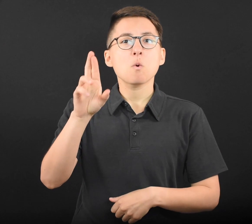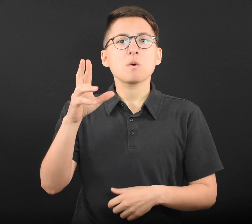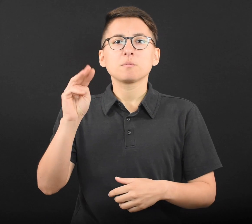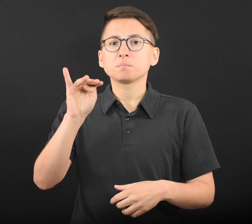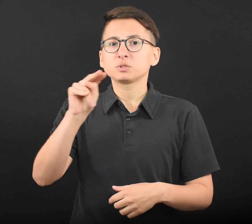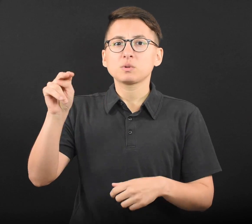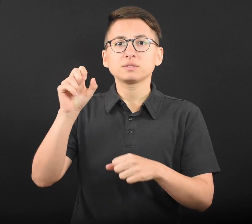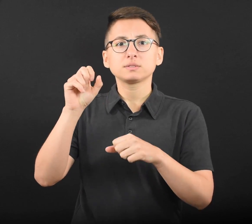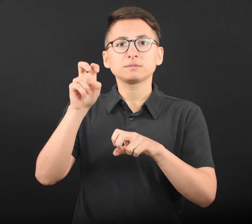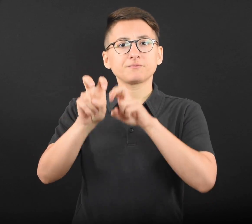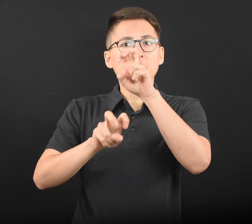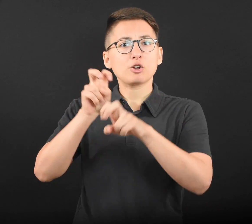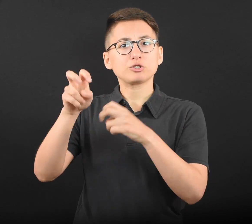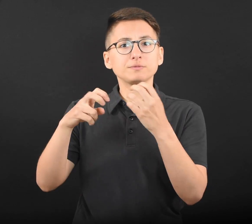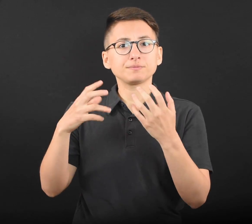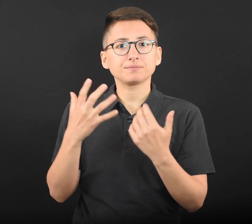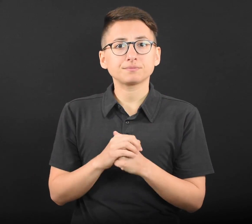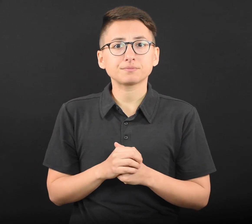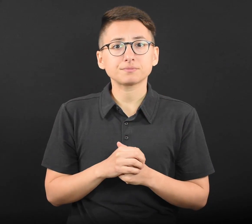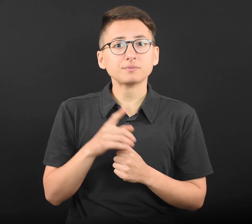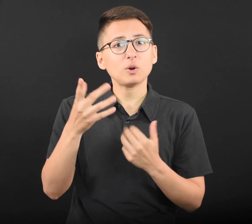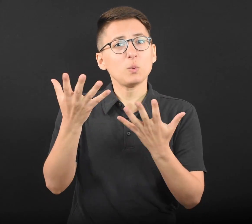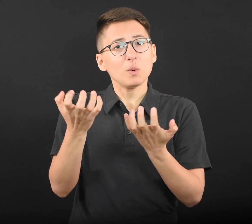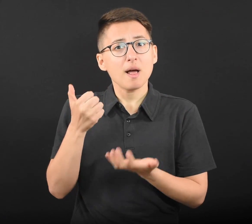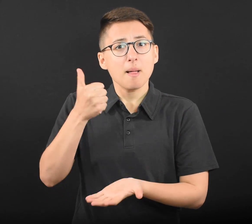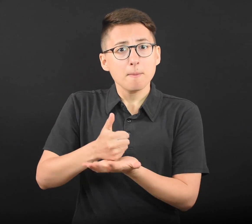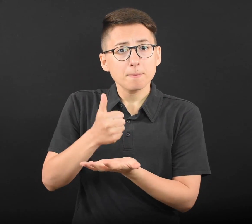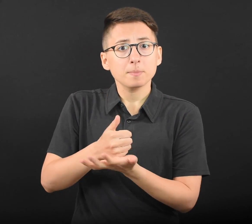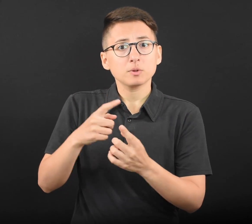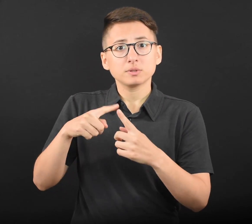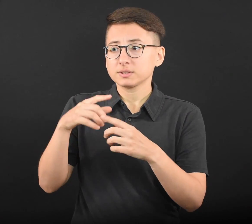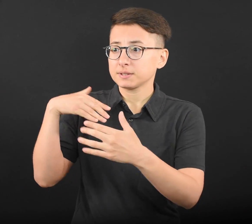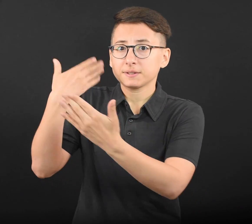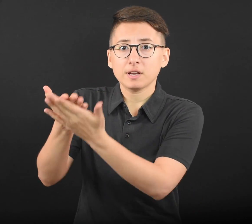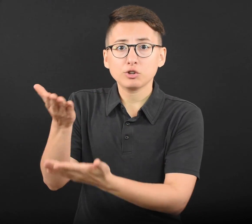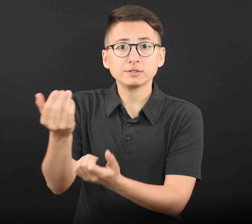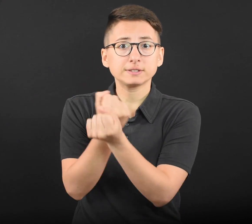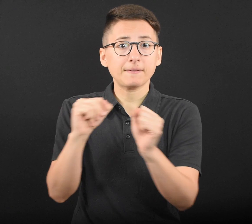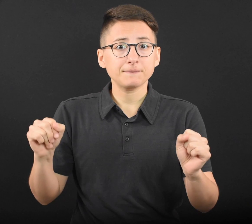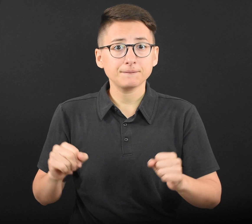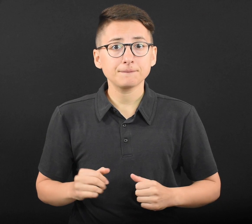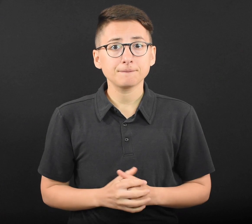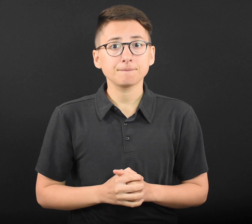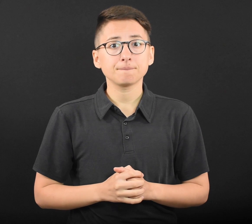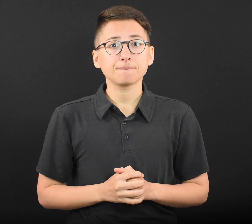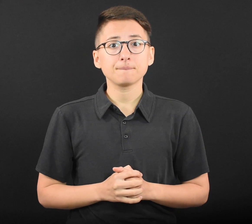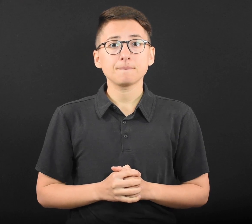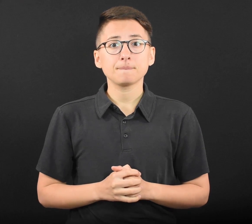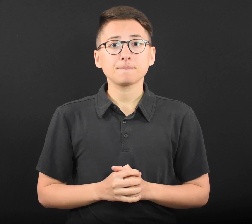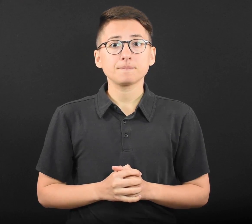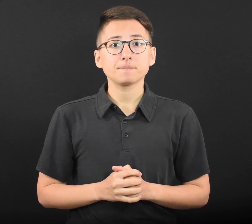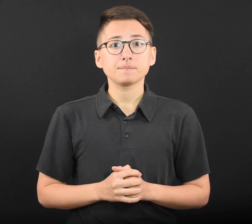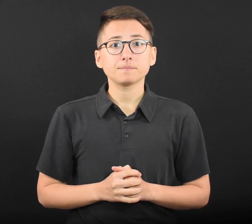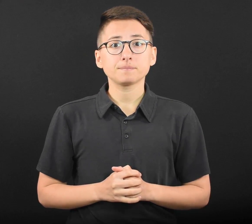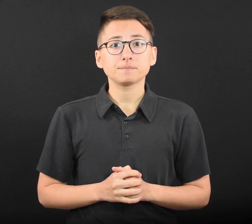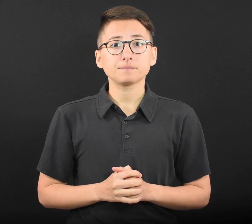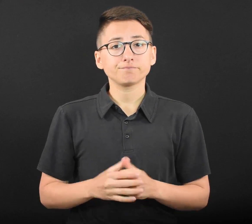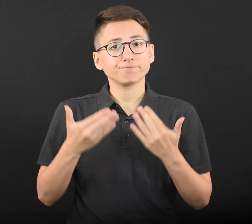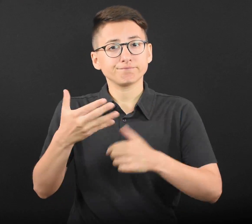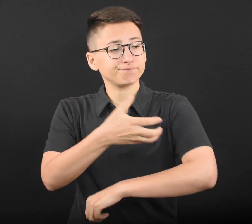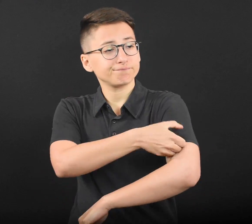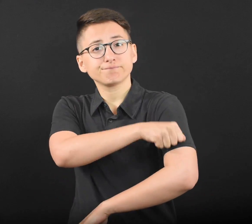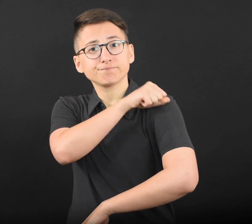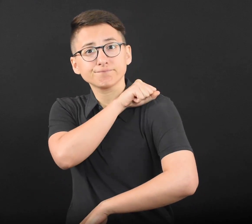the Minnesota State Fair, we want to help get you there safely. So roll up your sleeves,